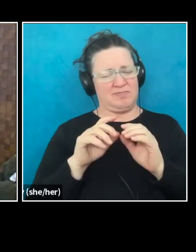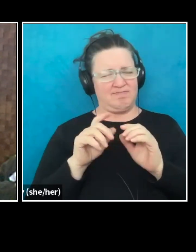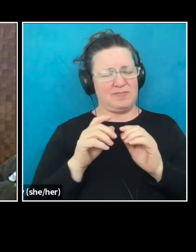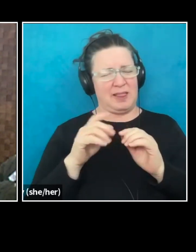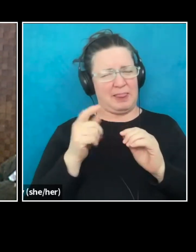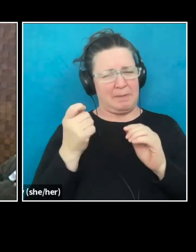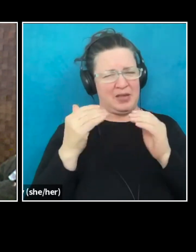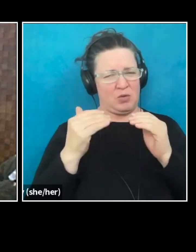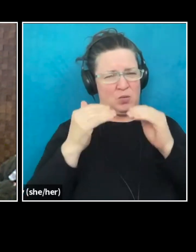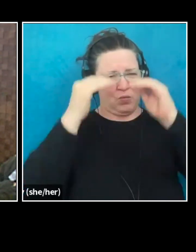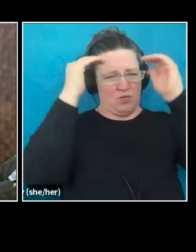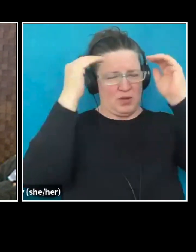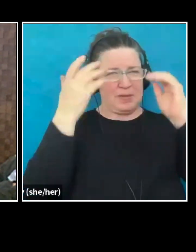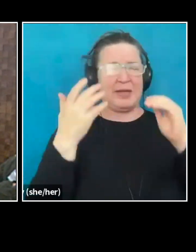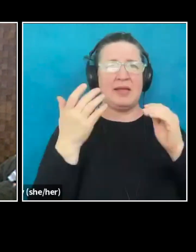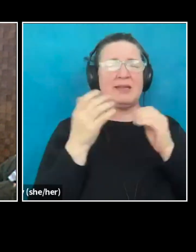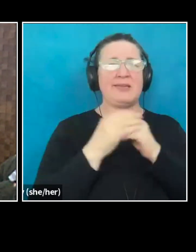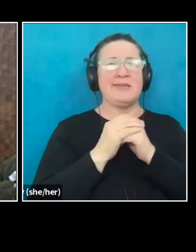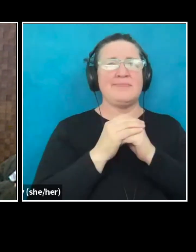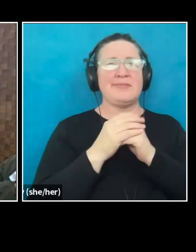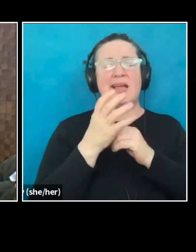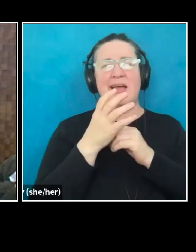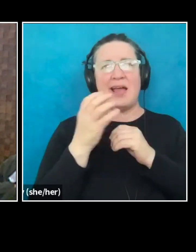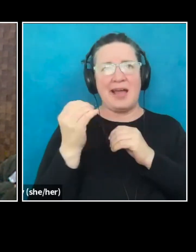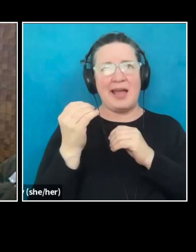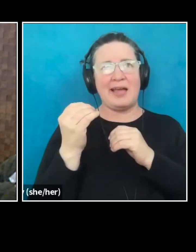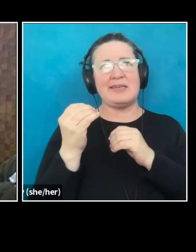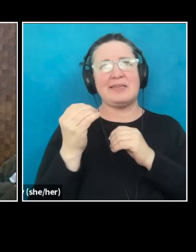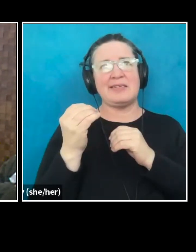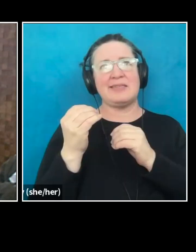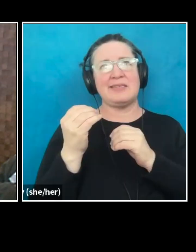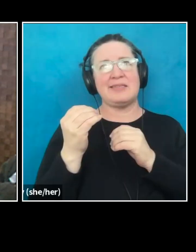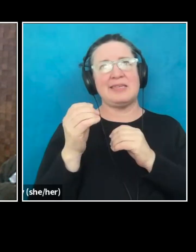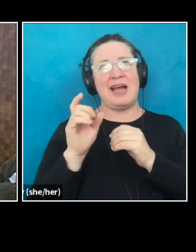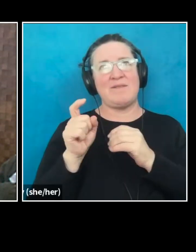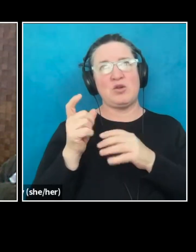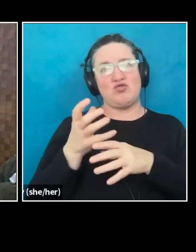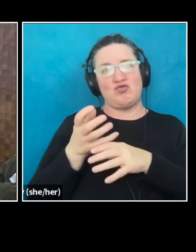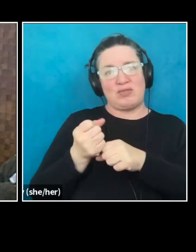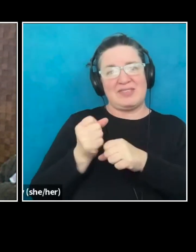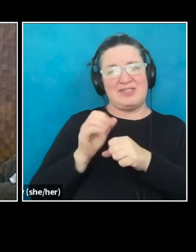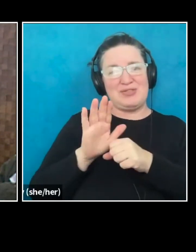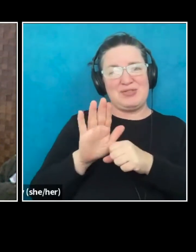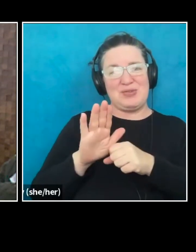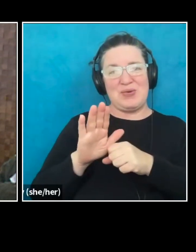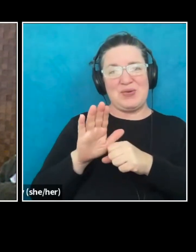requirement of knowing kind of like trusting your location dot or knowing the map well enough made